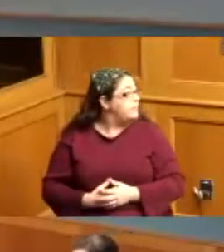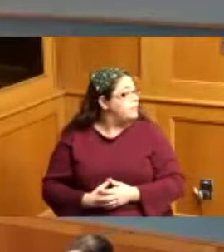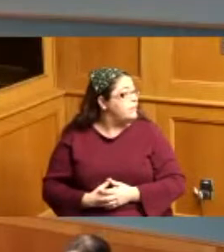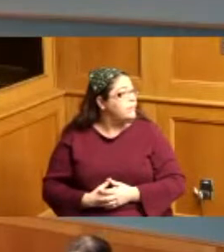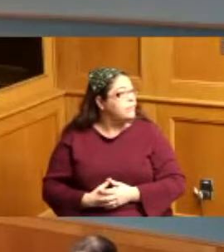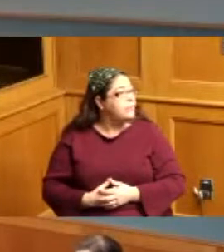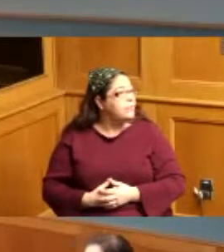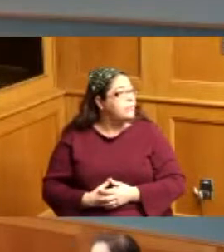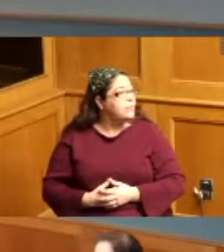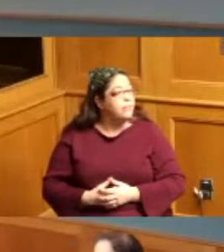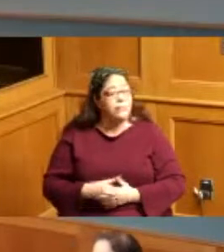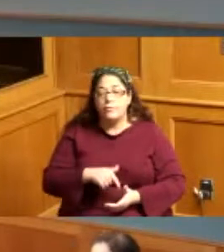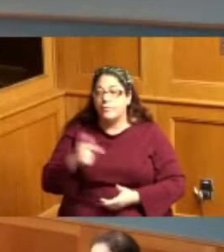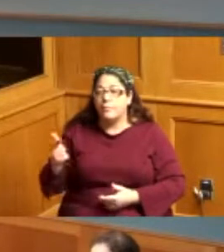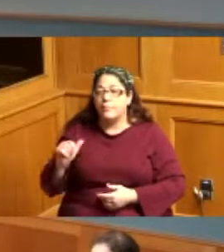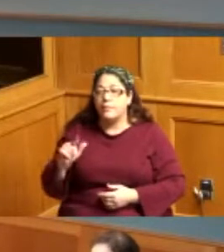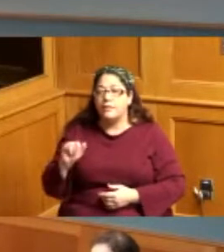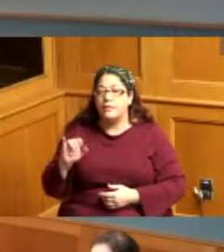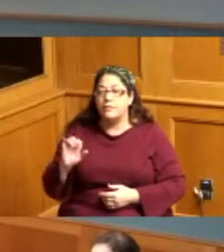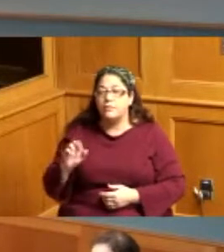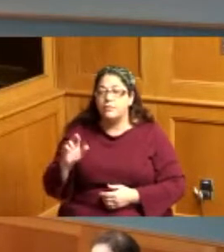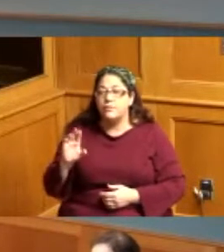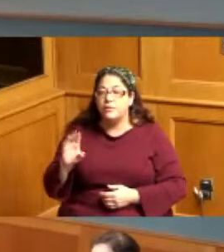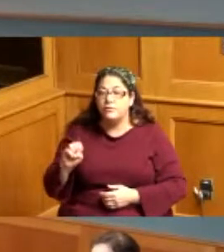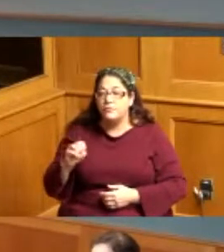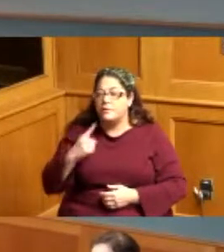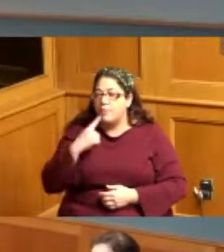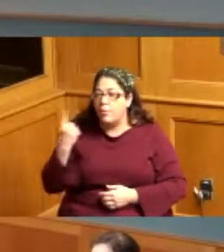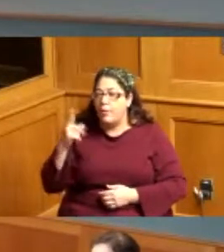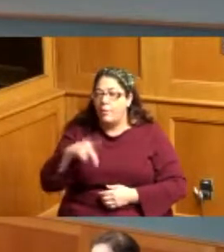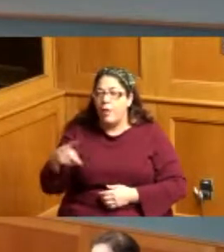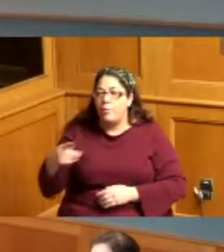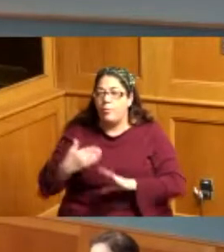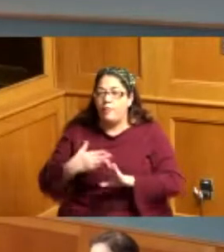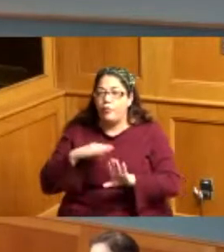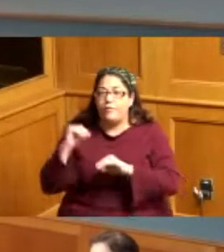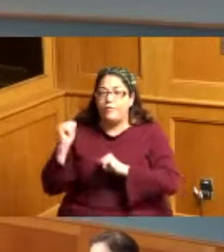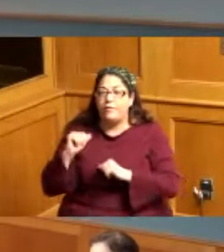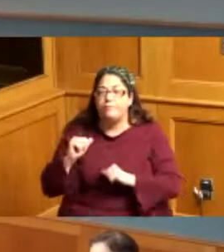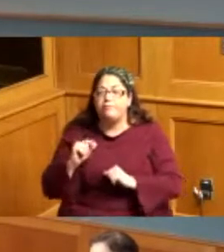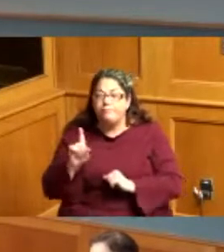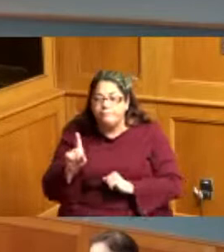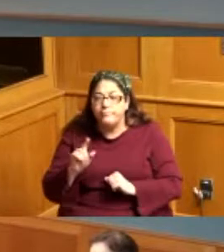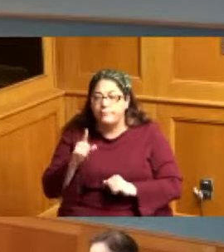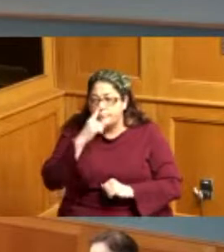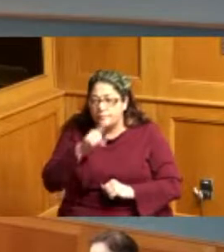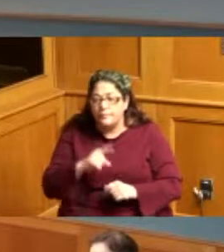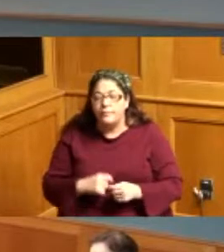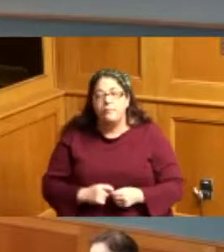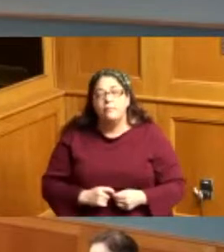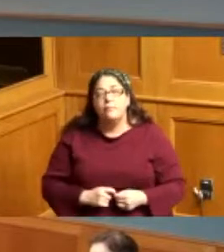yes I just had one question on the powerpoint I'm sorry before you go into there because certainly